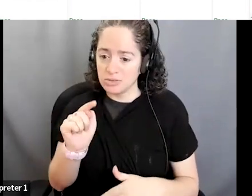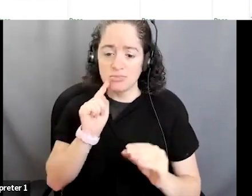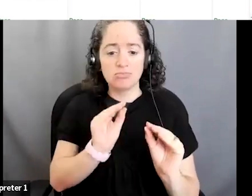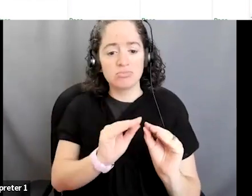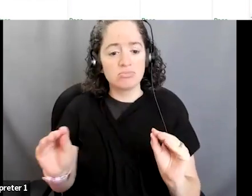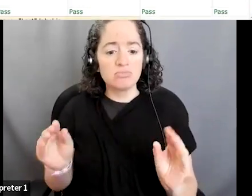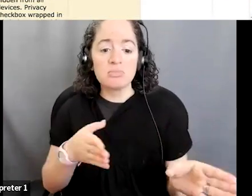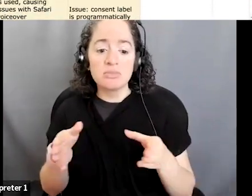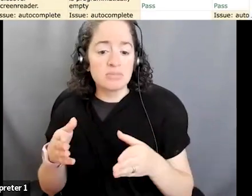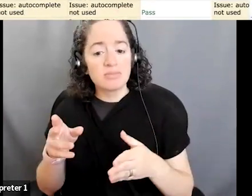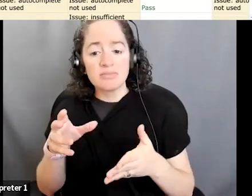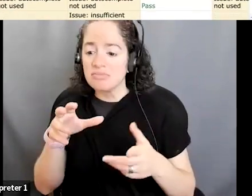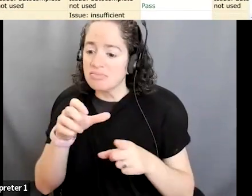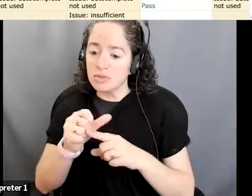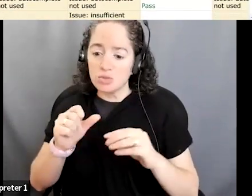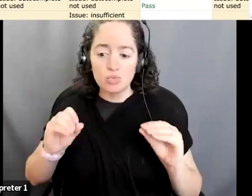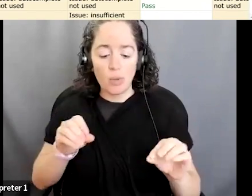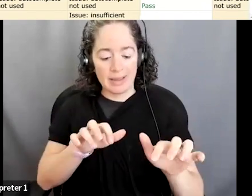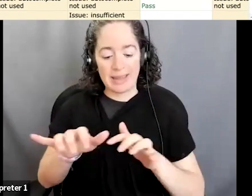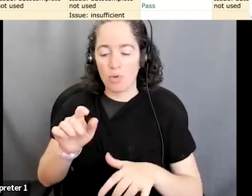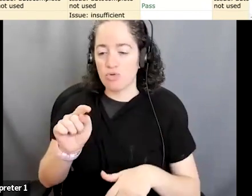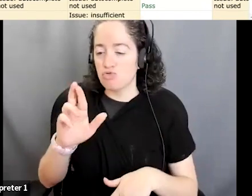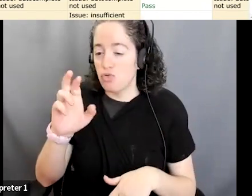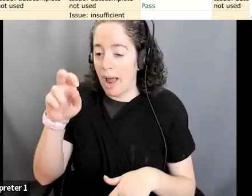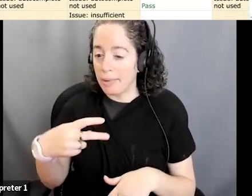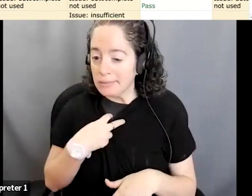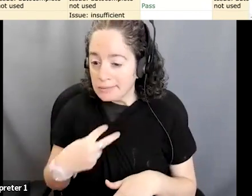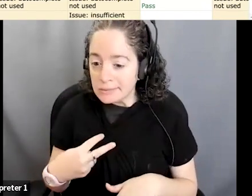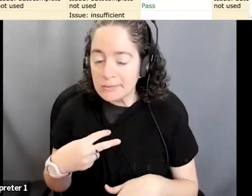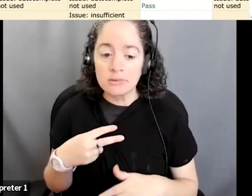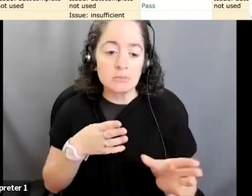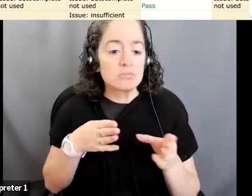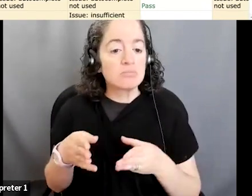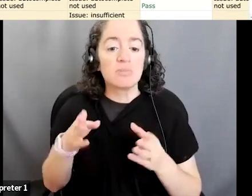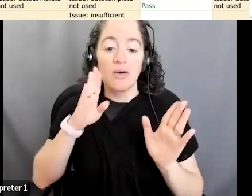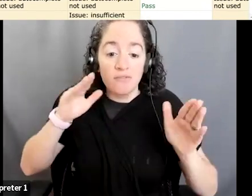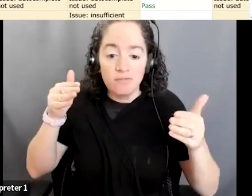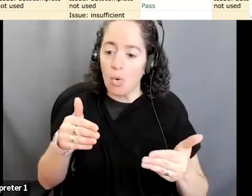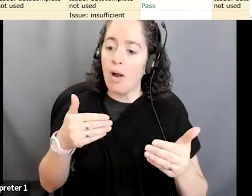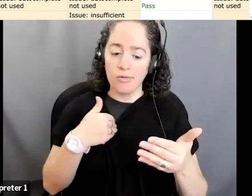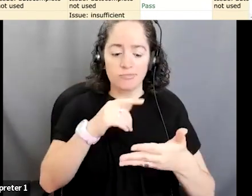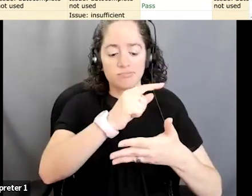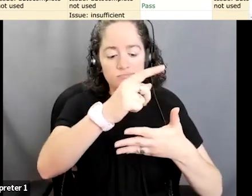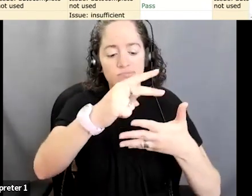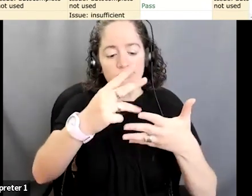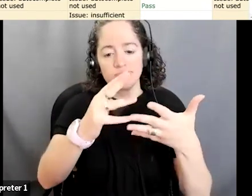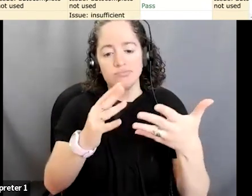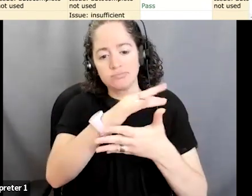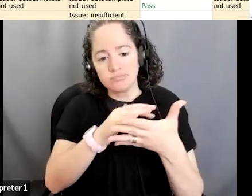Focus order was in the correct order. They didn't do anything really strange on focus or on input,